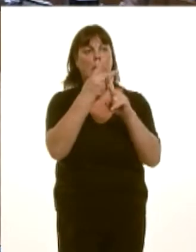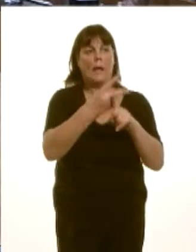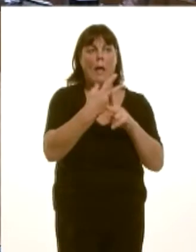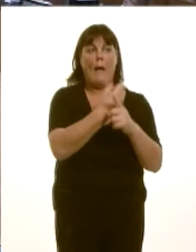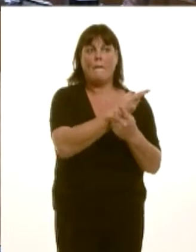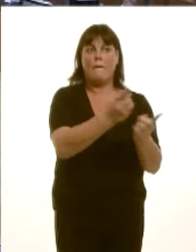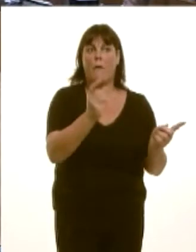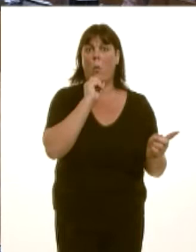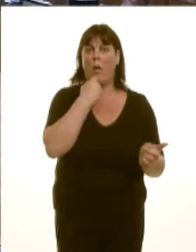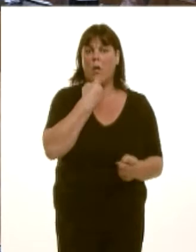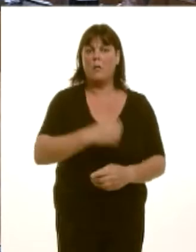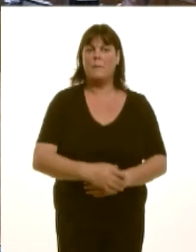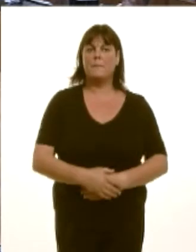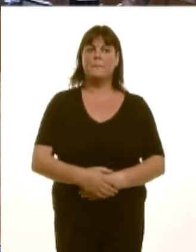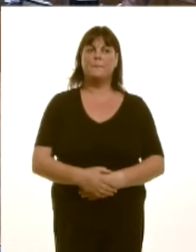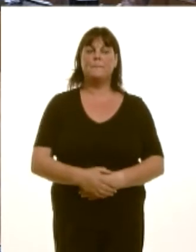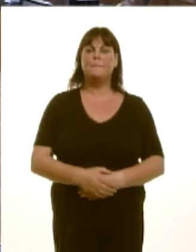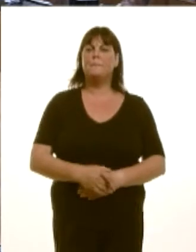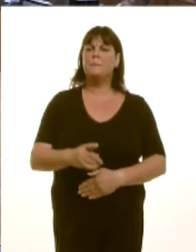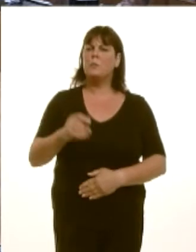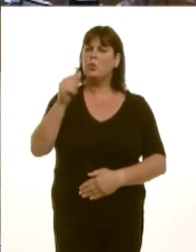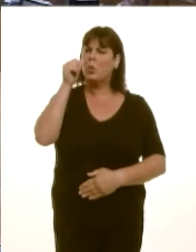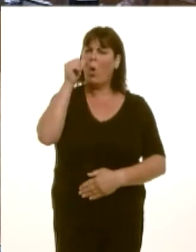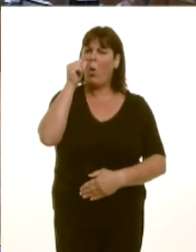You will know that around 15 nurses, I think, have now been suspended from the Princess